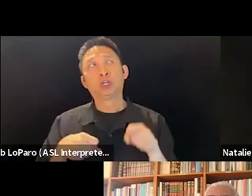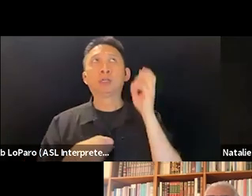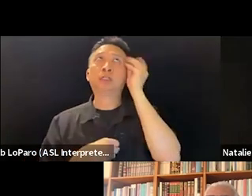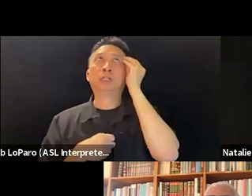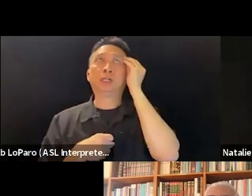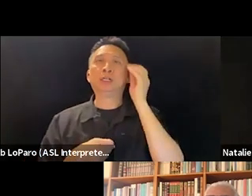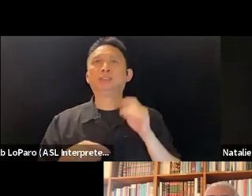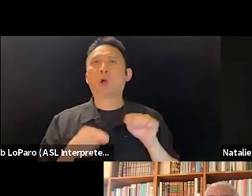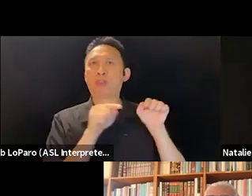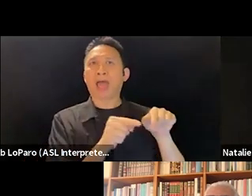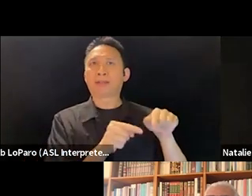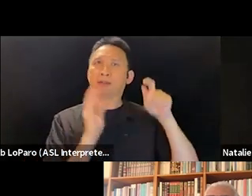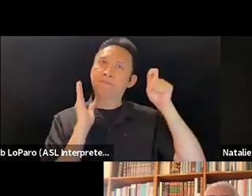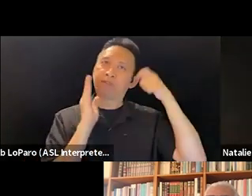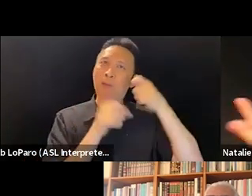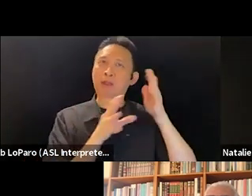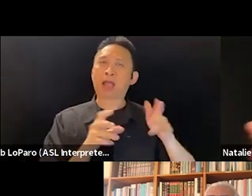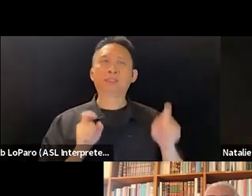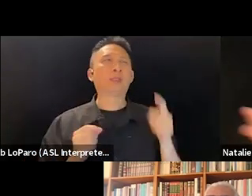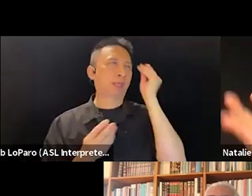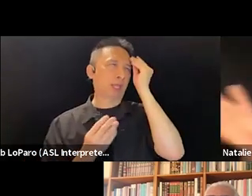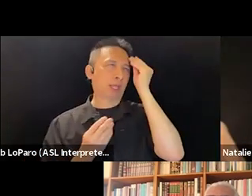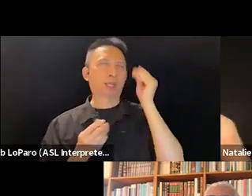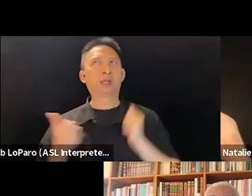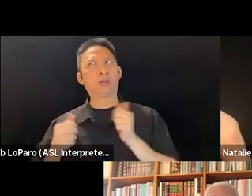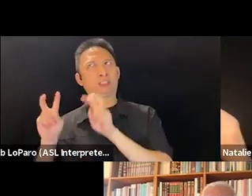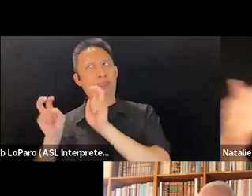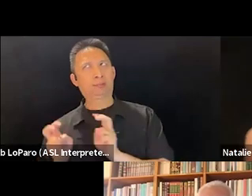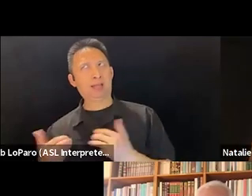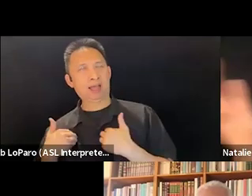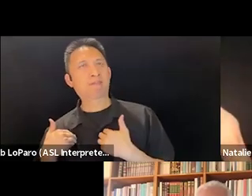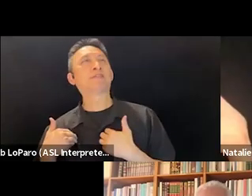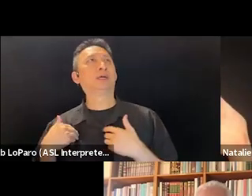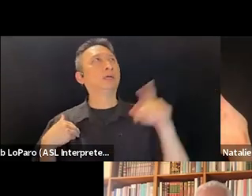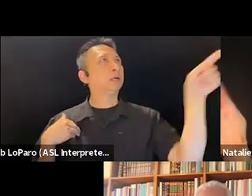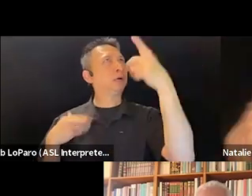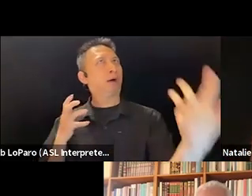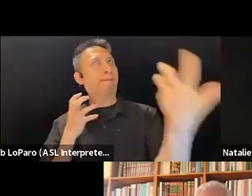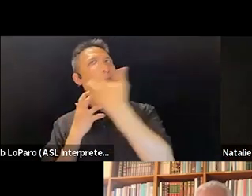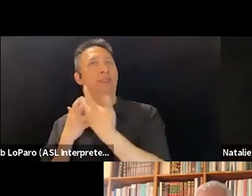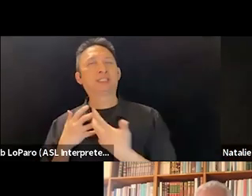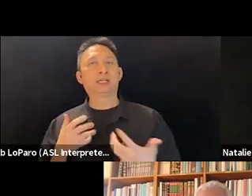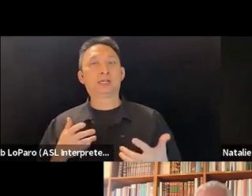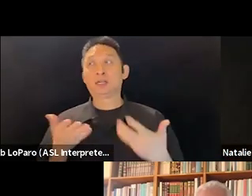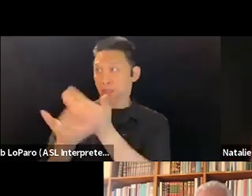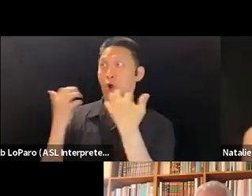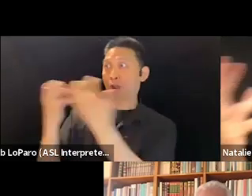chimes with is a really good thought. I mean it's really hard this by the way 'cause I dunno who's on this call and I always go, who am I speaking to?